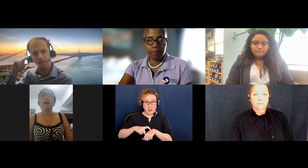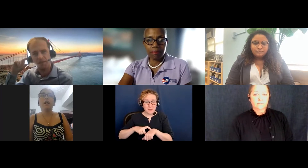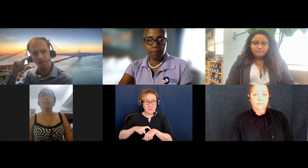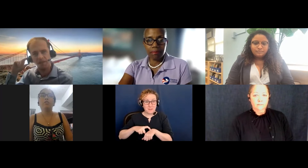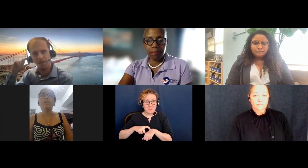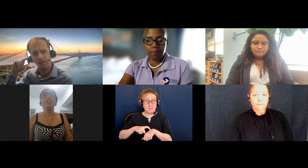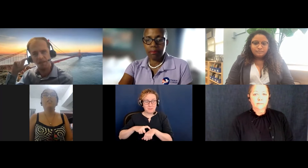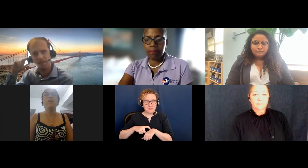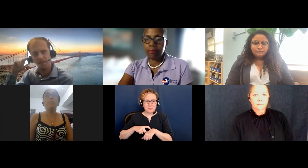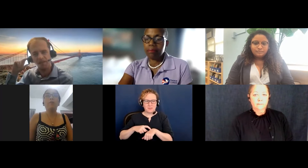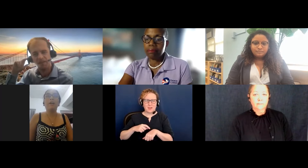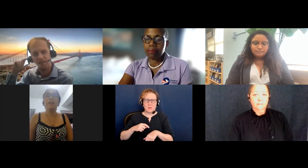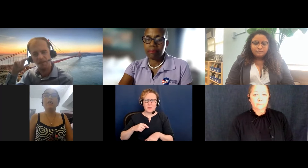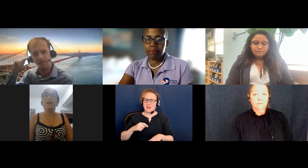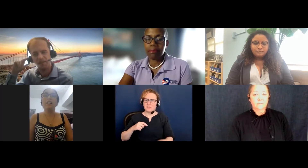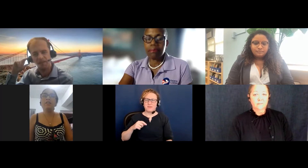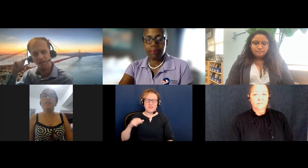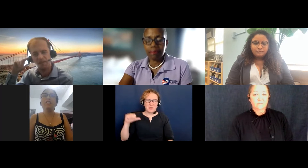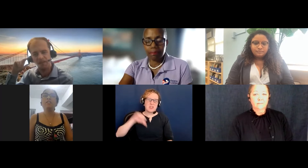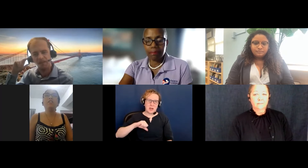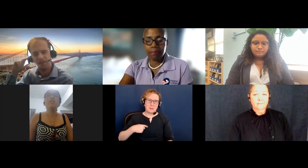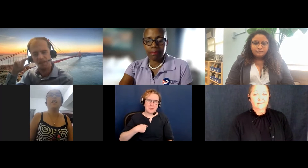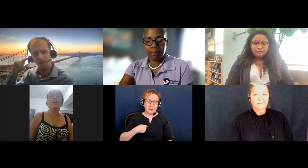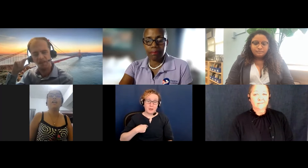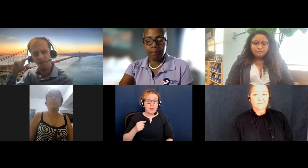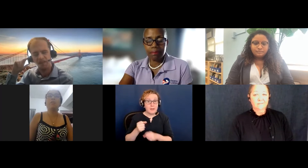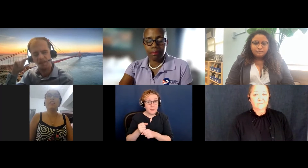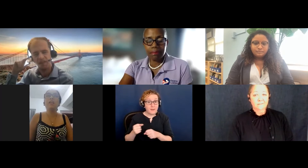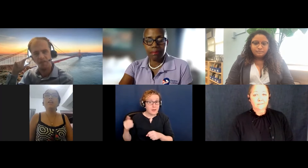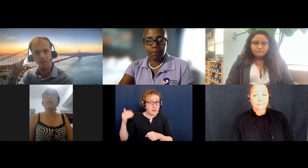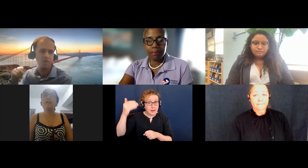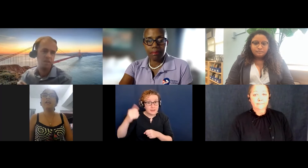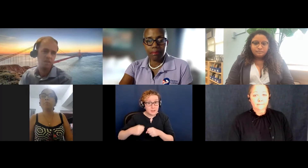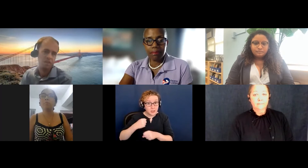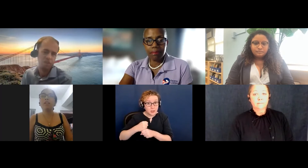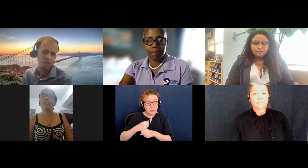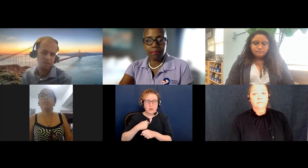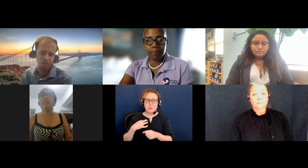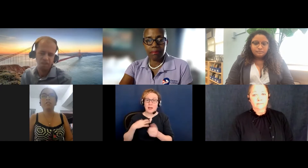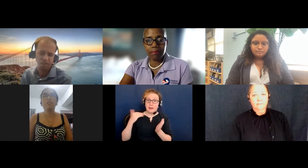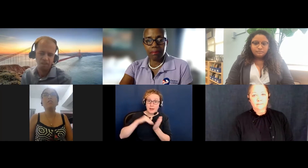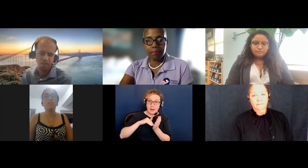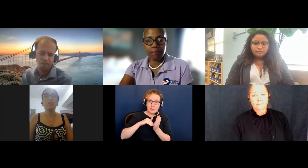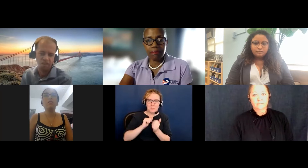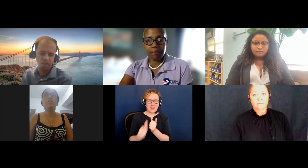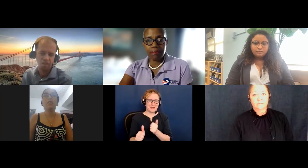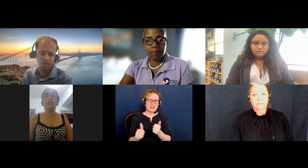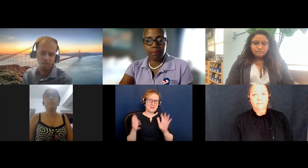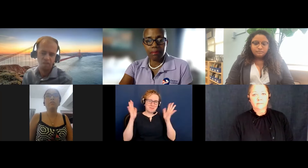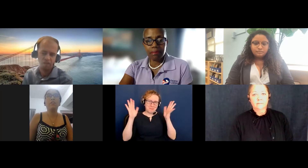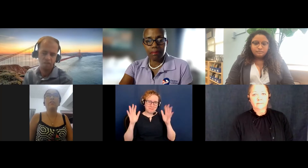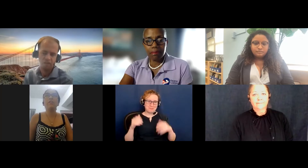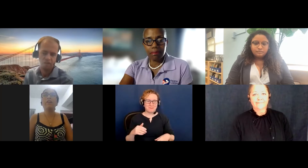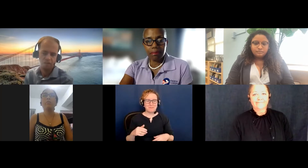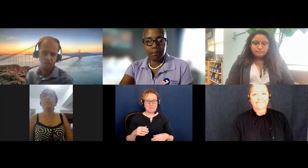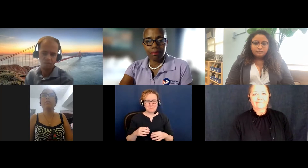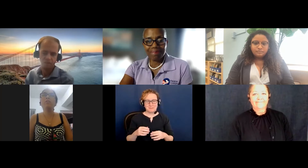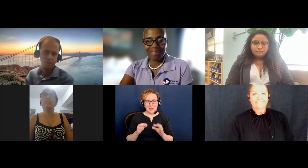I was rejected. The next year, I applied again and I passed. That was how it worked.